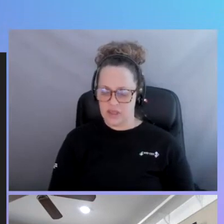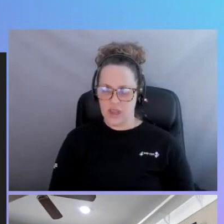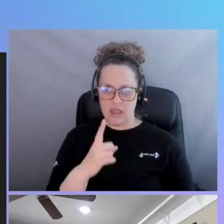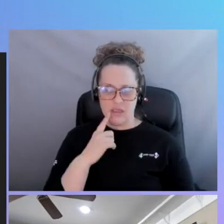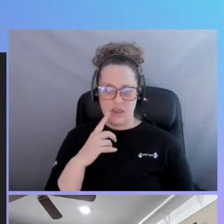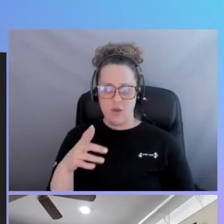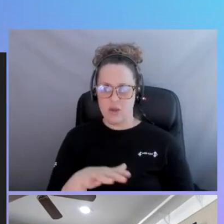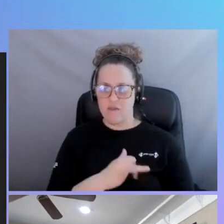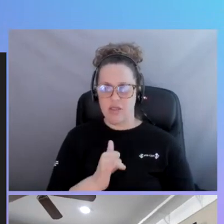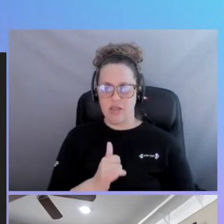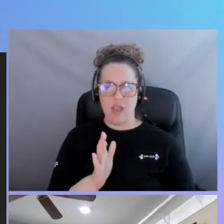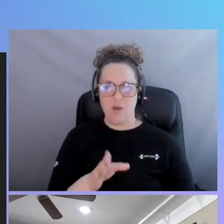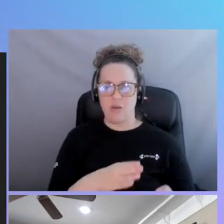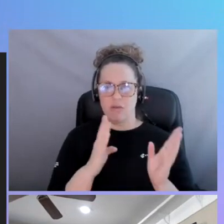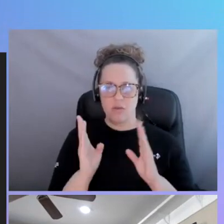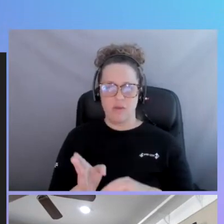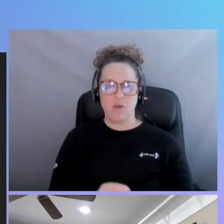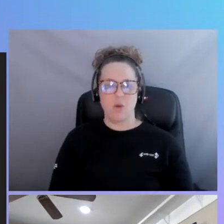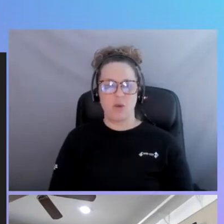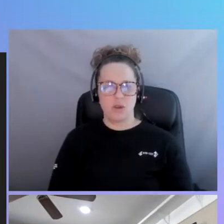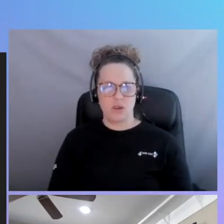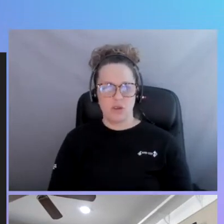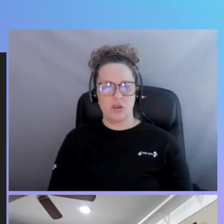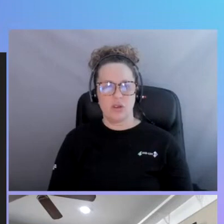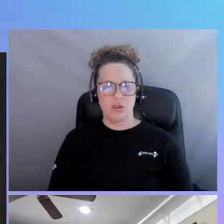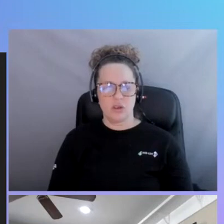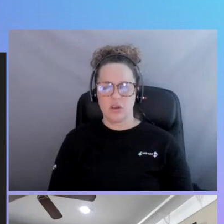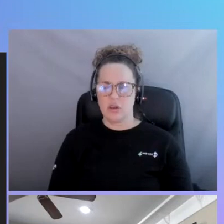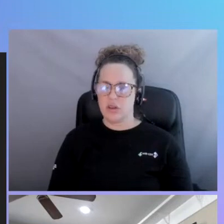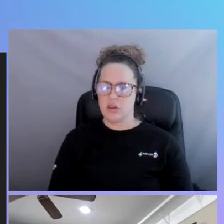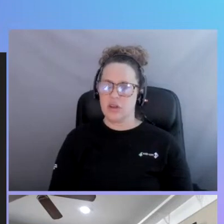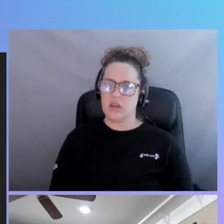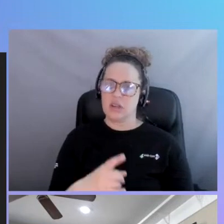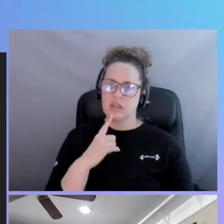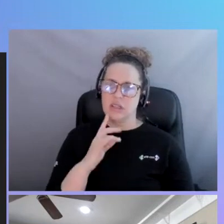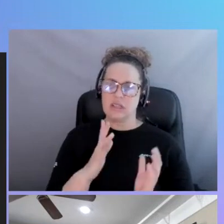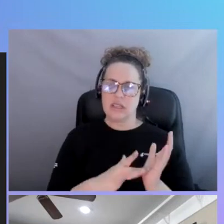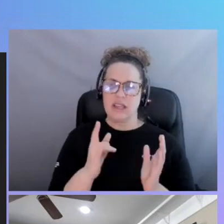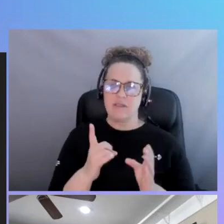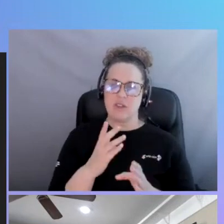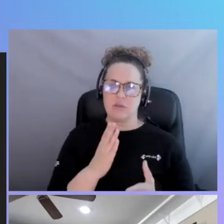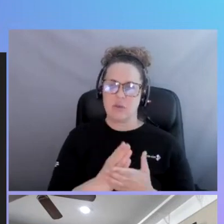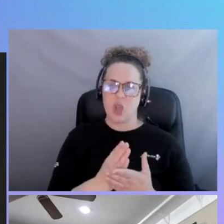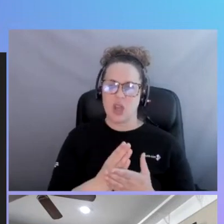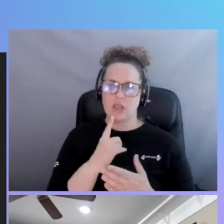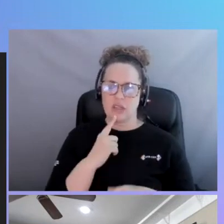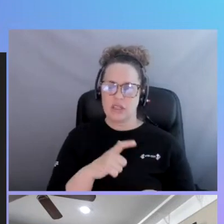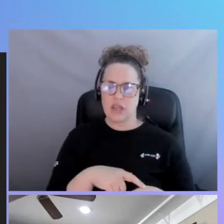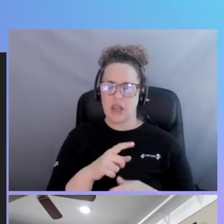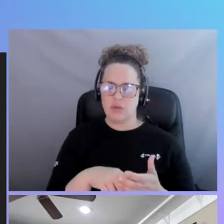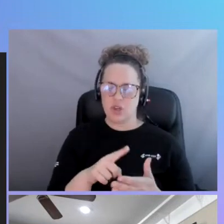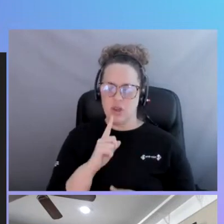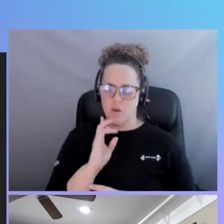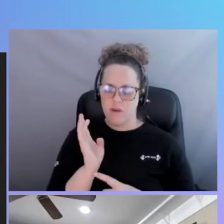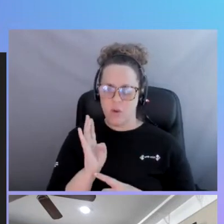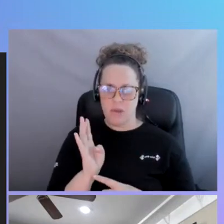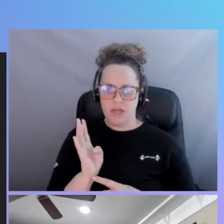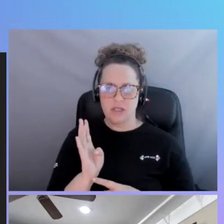going to move forward. Patrick taking advantage of this pause, just a time check. >> We have about four minutes.